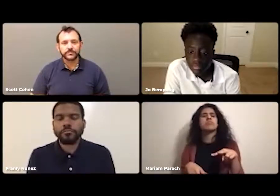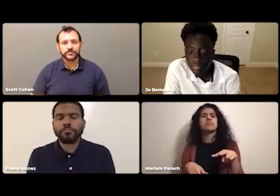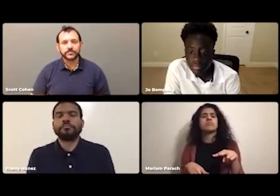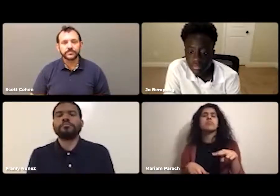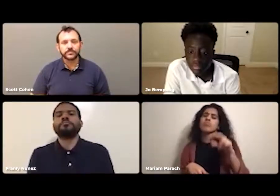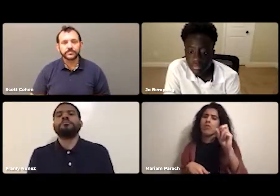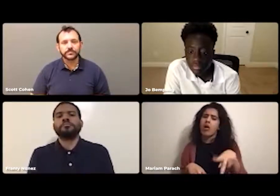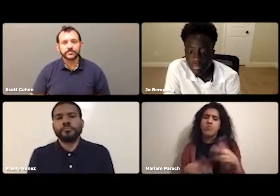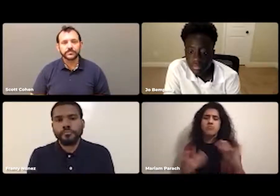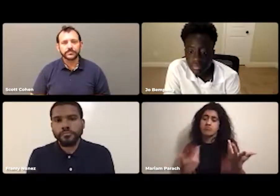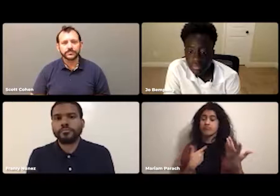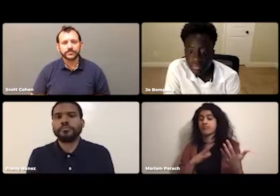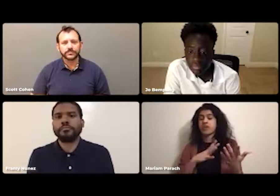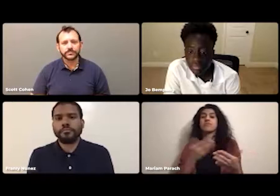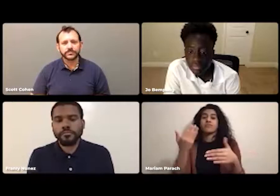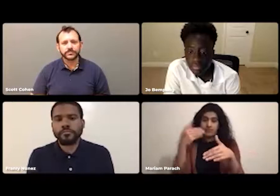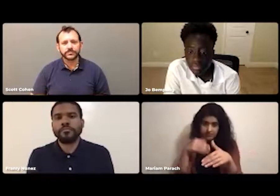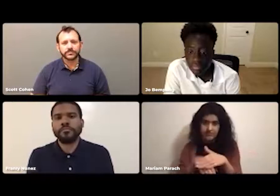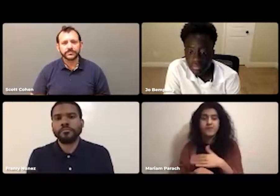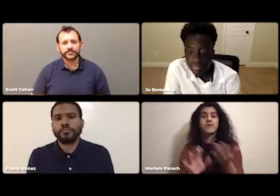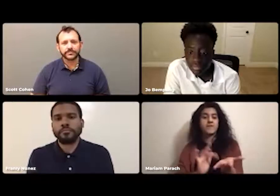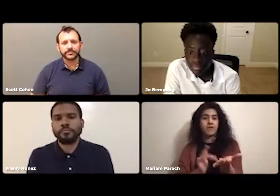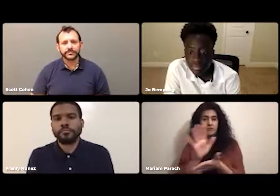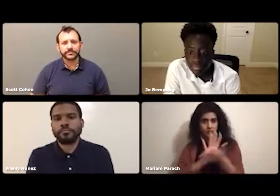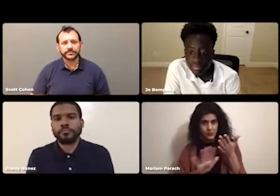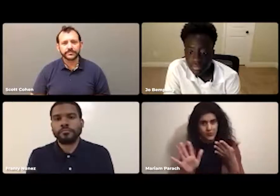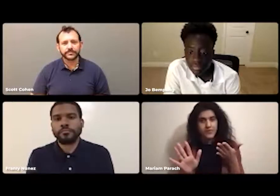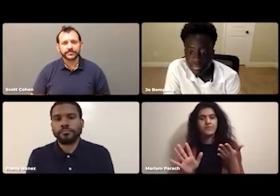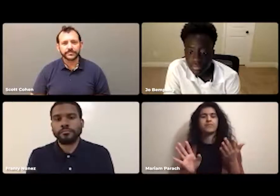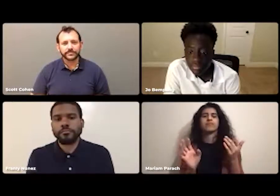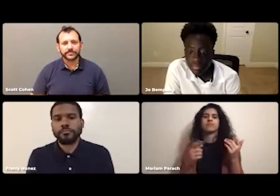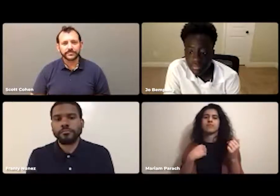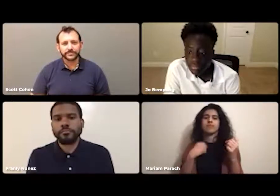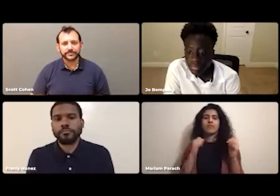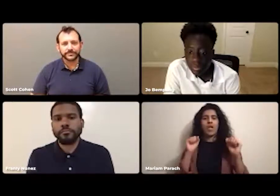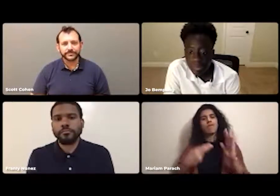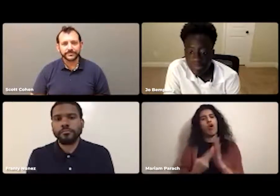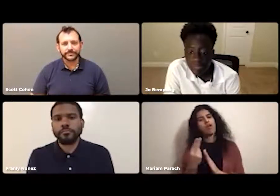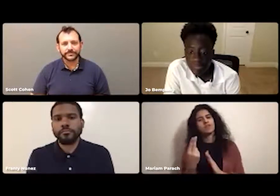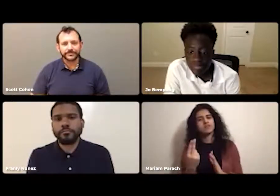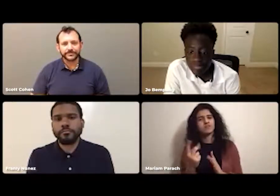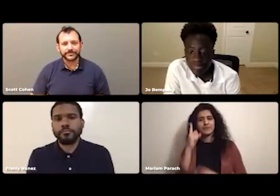I relied on notes and CART."